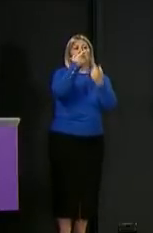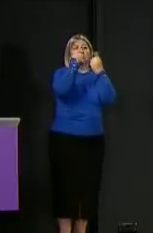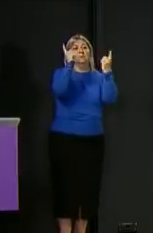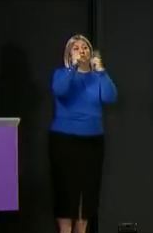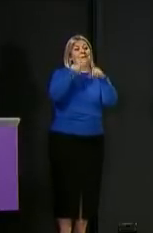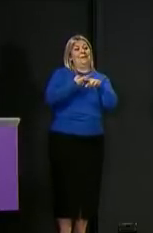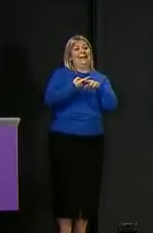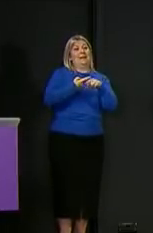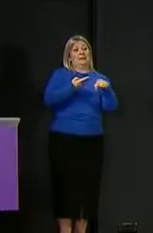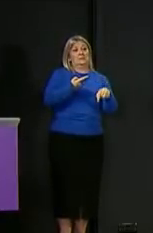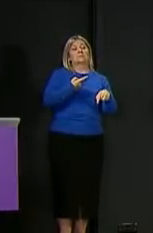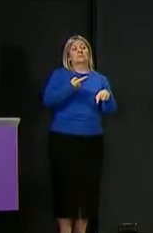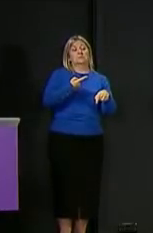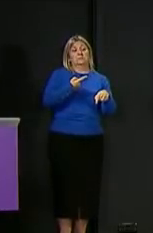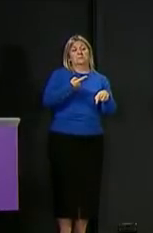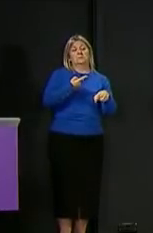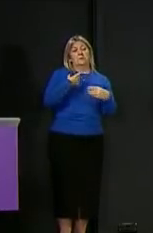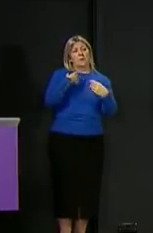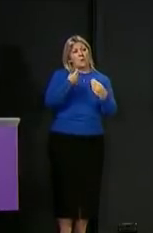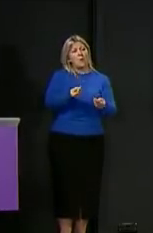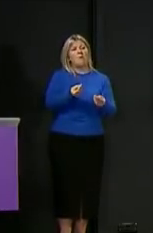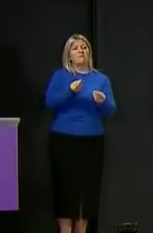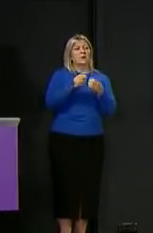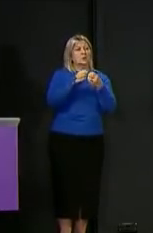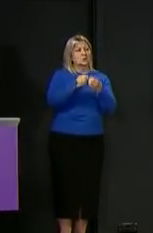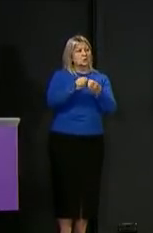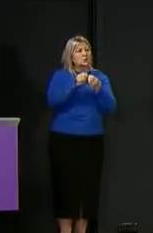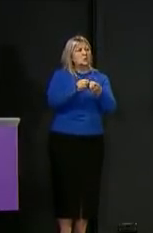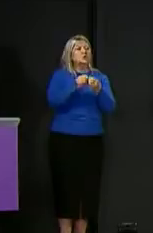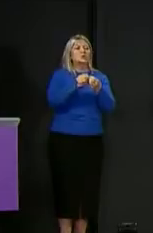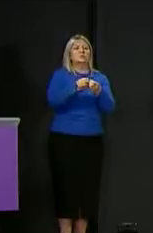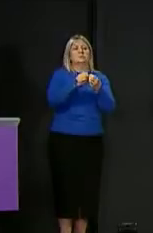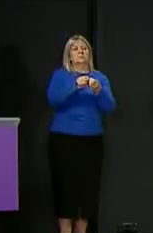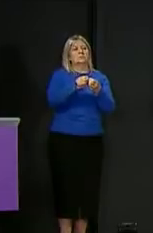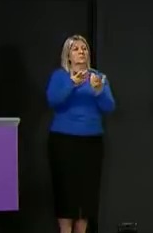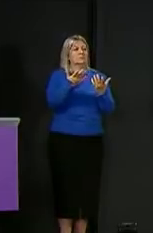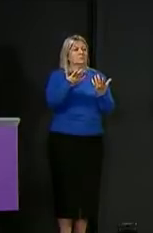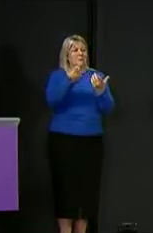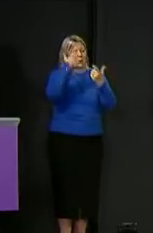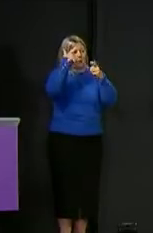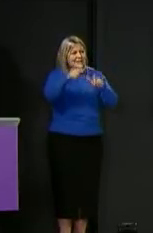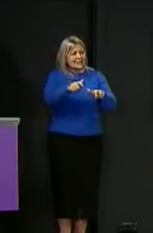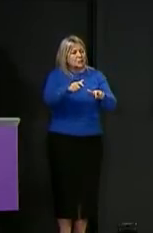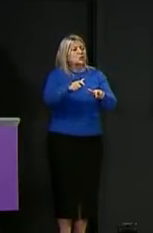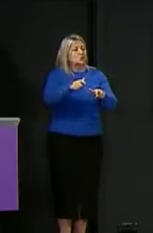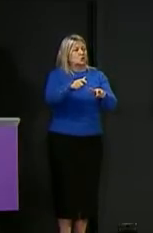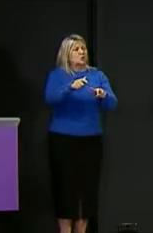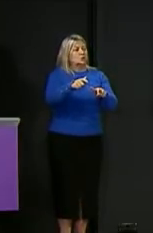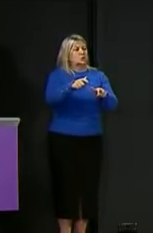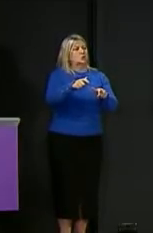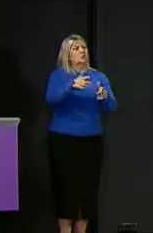students in accommodation weekly pooled testing. The Scottish Greens are appealing for asymptomatic